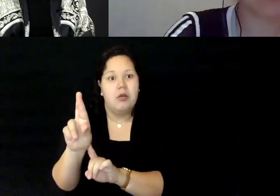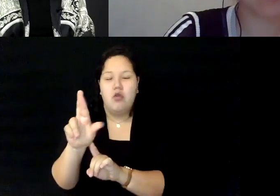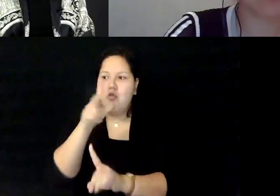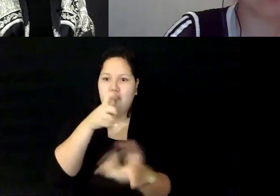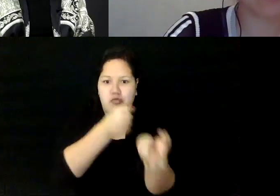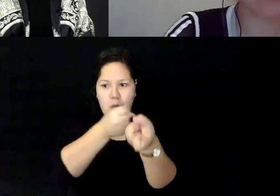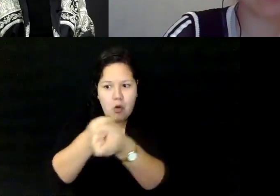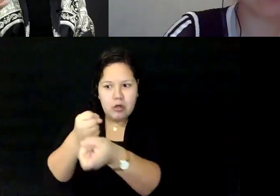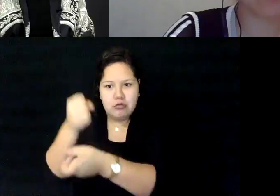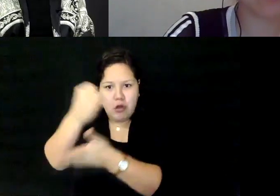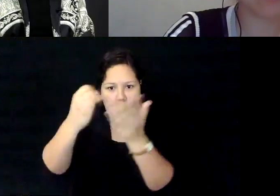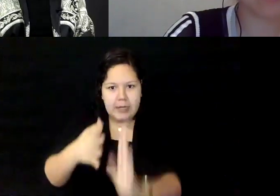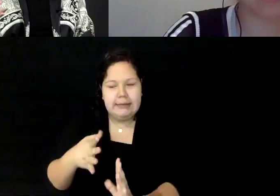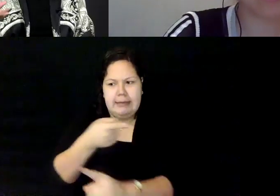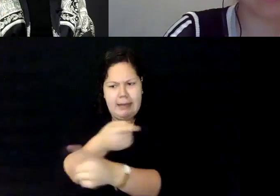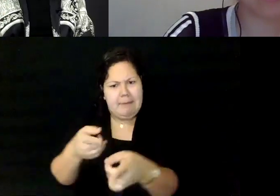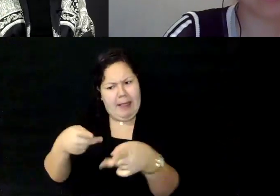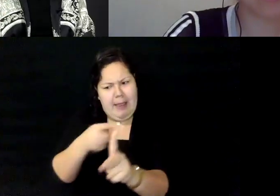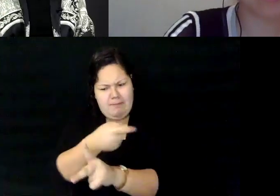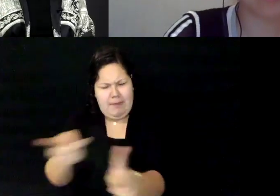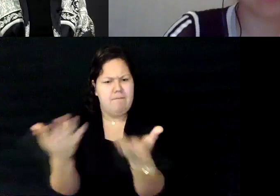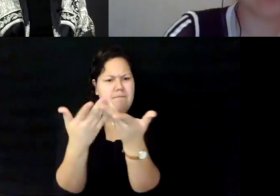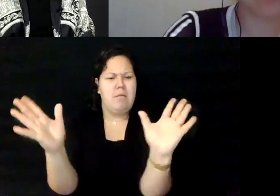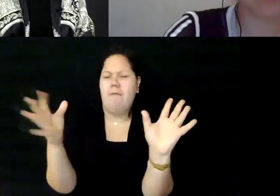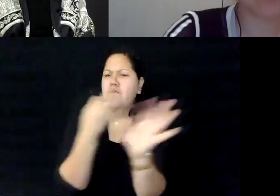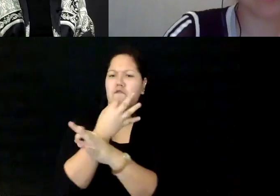that kind of allows complete artistic freedom. And I know that's traditionally